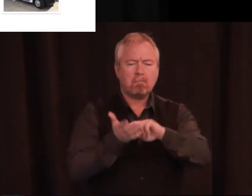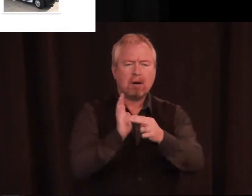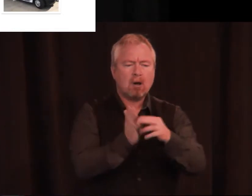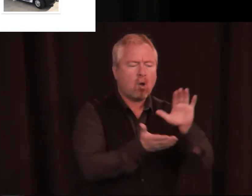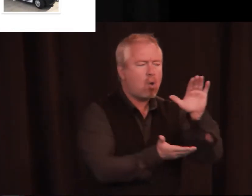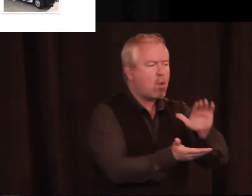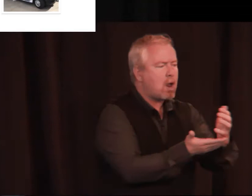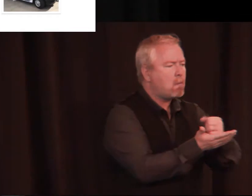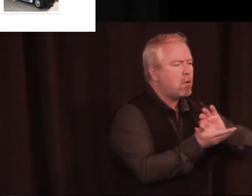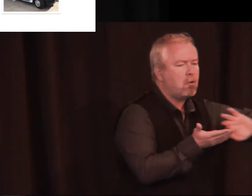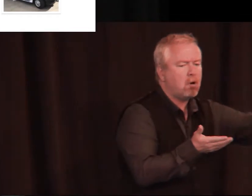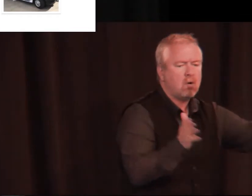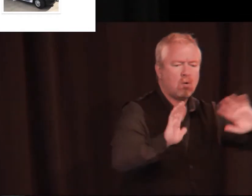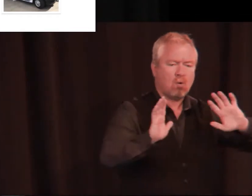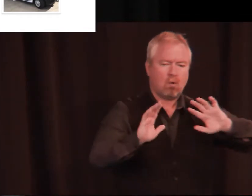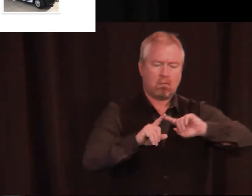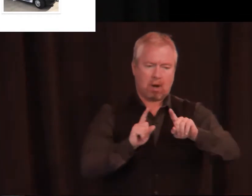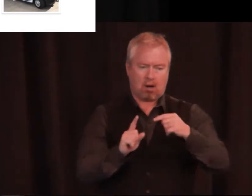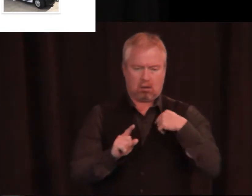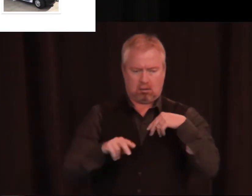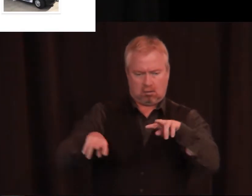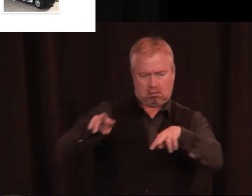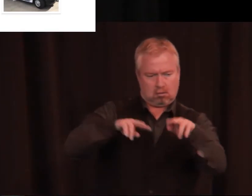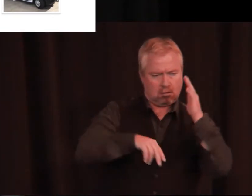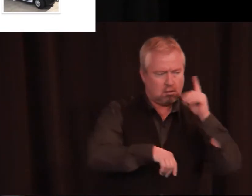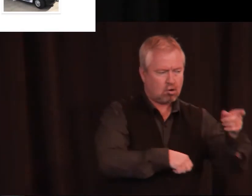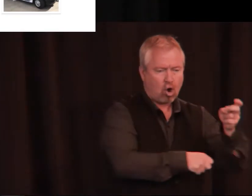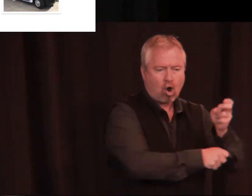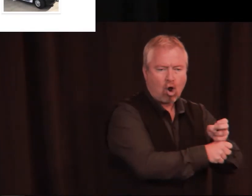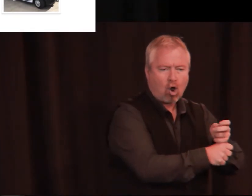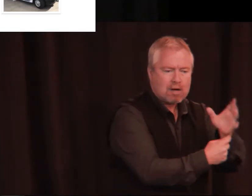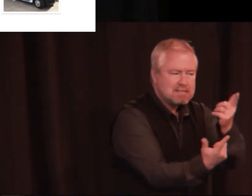Those children were just harder to recruit into the study.